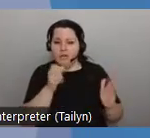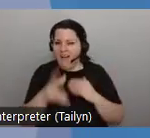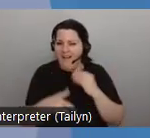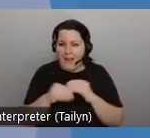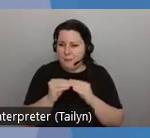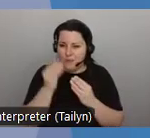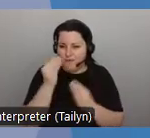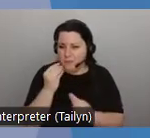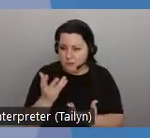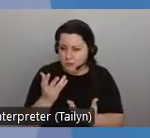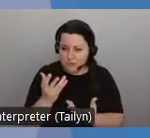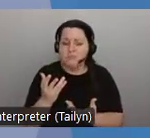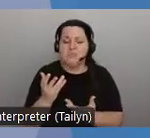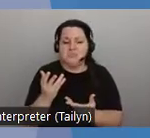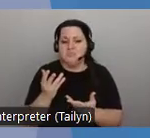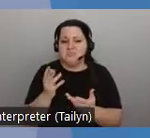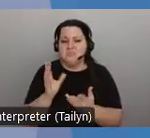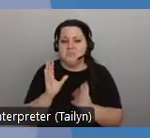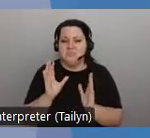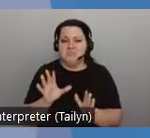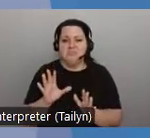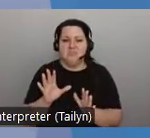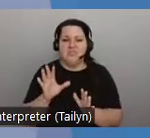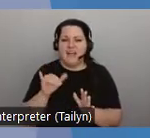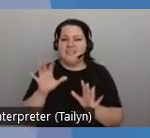description is just going to give us the same text that is already in the paragraph nearby or if it is not adding